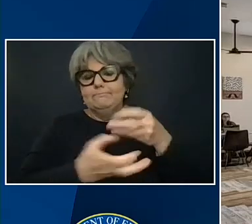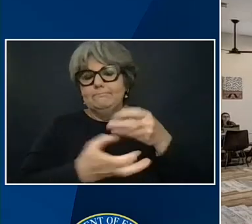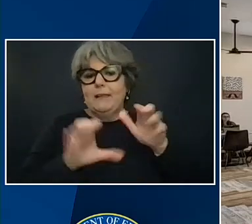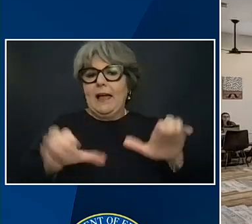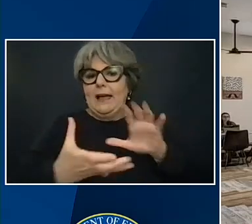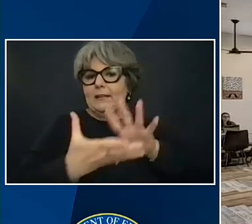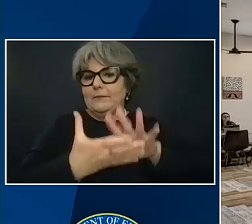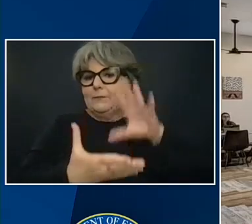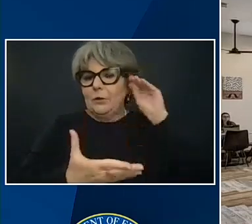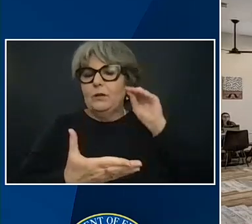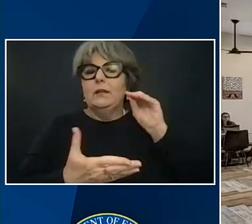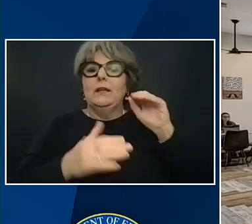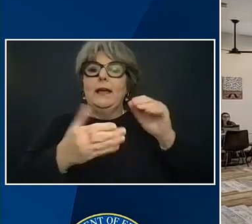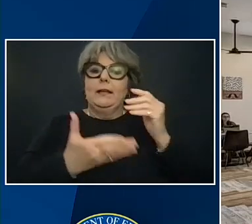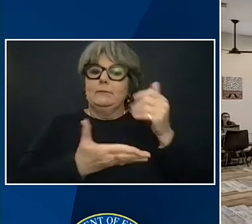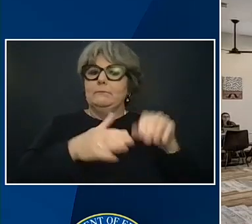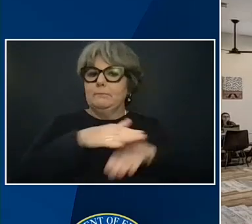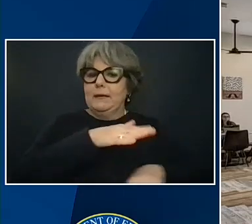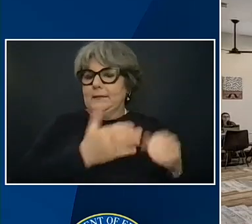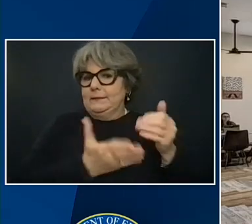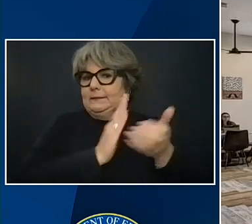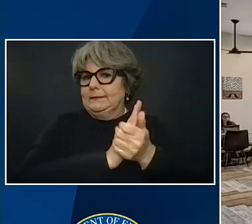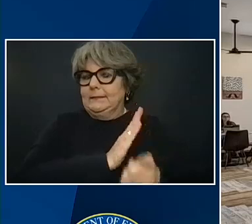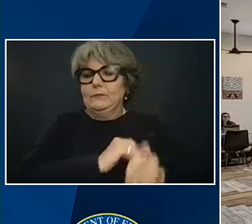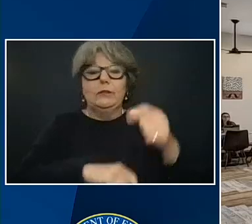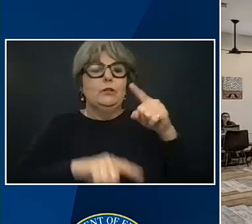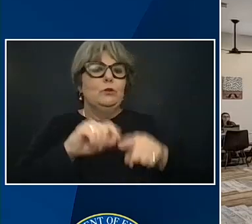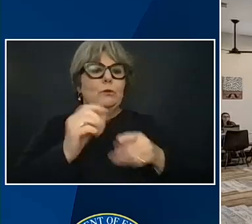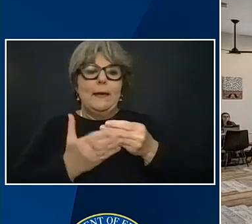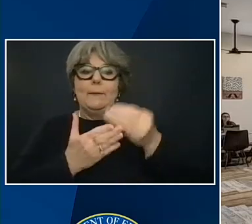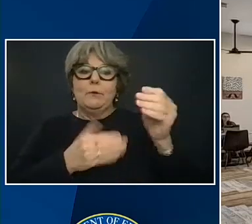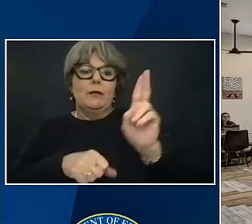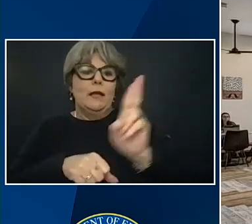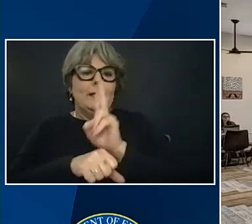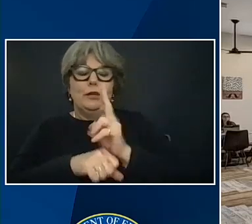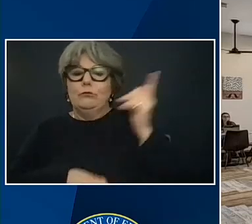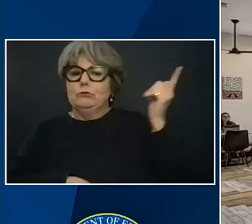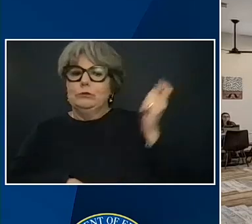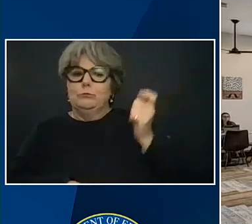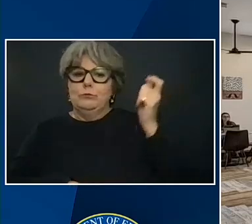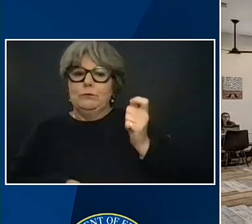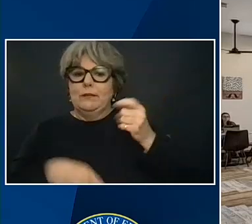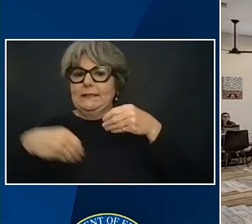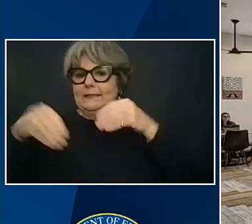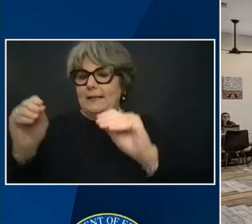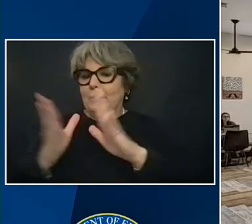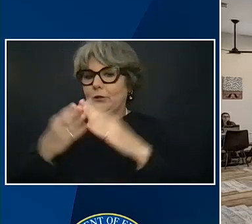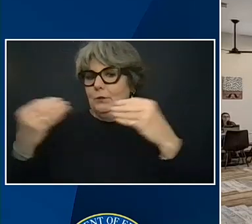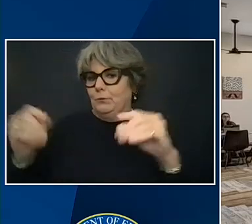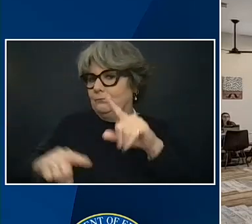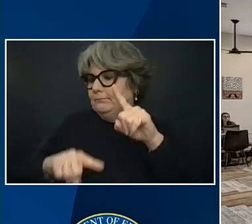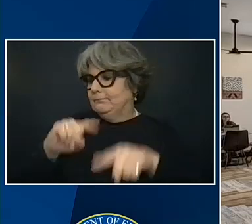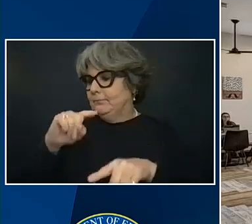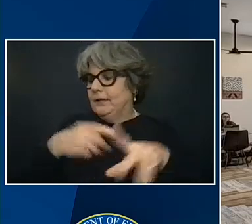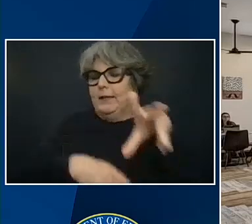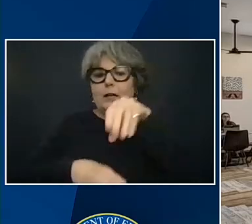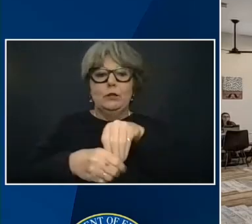remediation. You cannot purchase a used subscription and sell it back to the bookstore. Inclusive access also provides